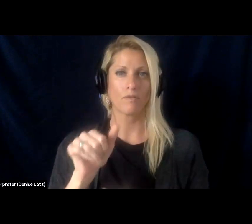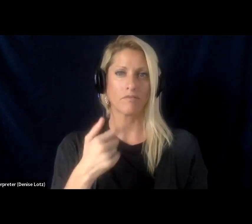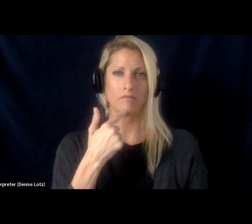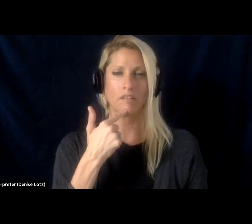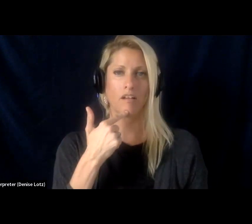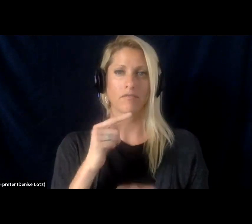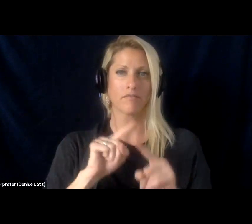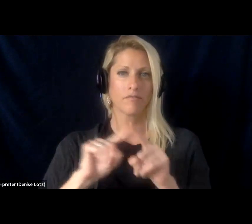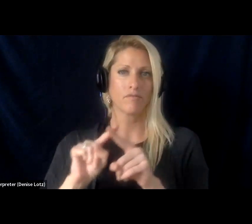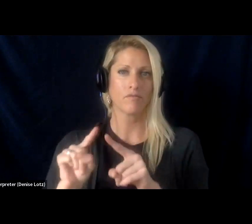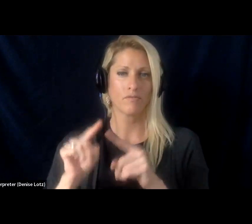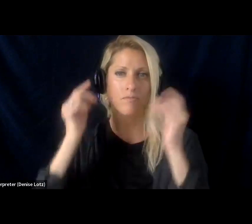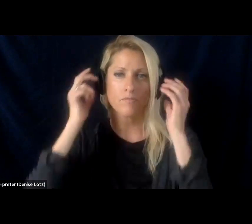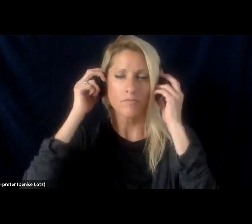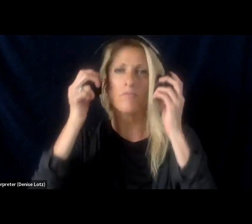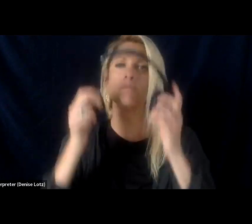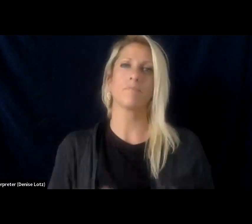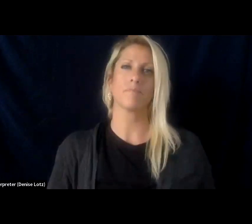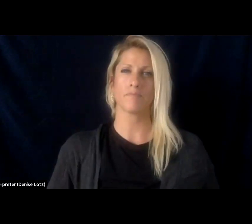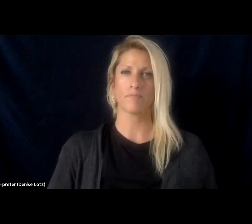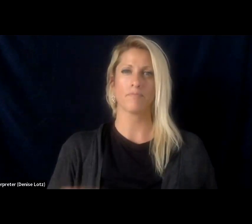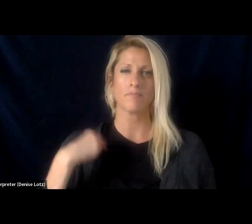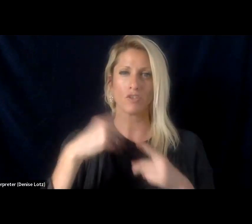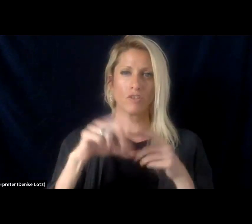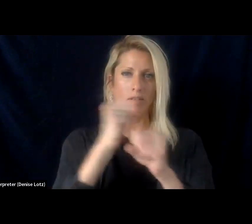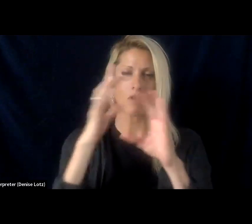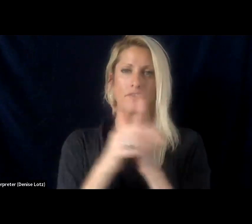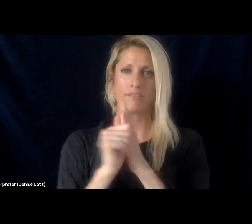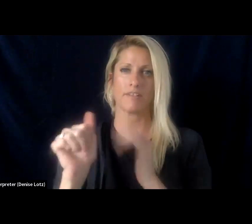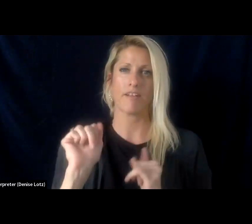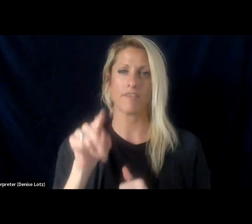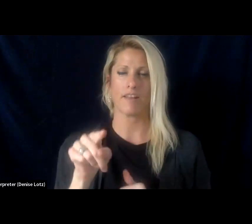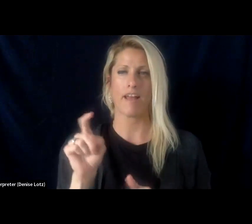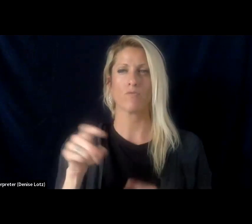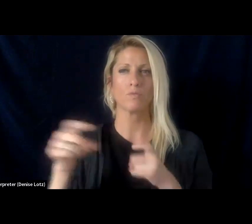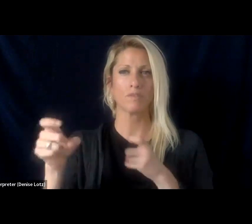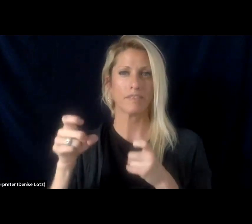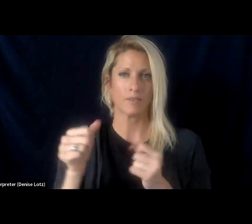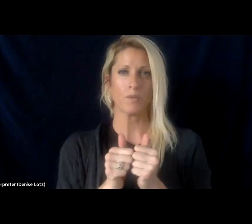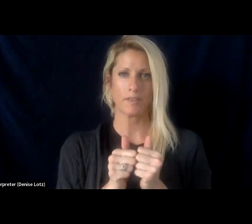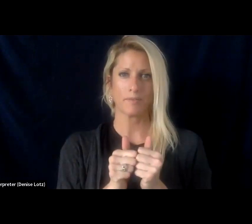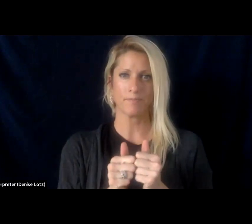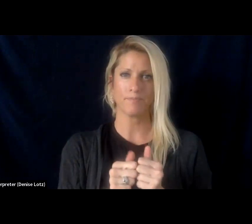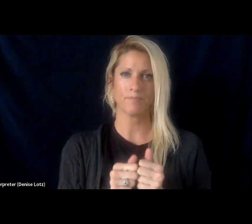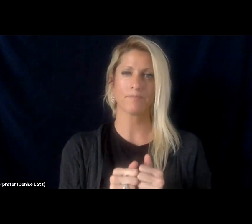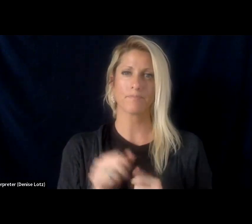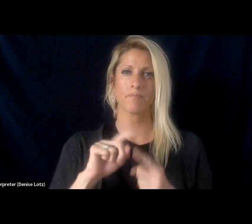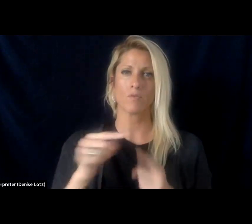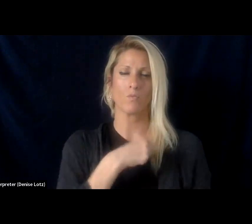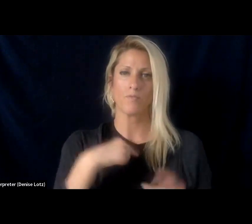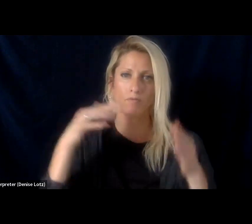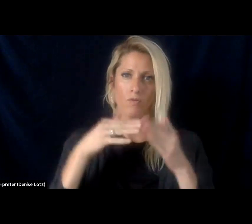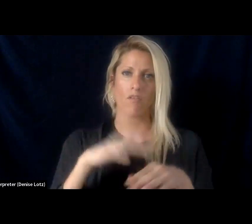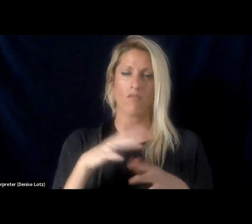the scale that they have to deal with. But you know, we've been focused a lot on connecting